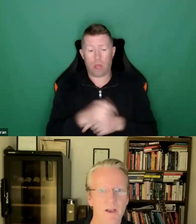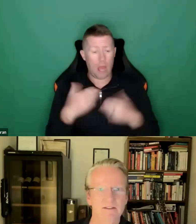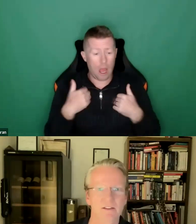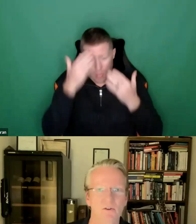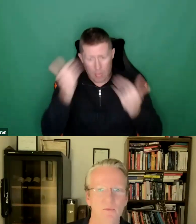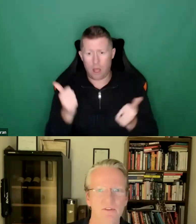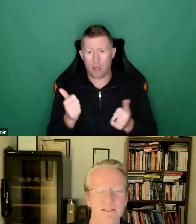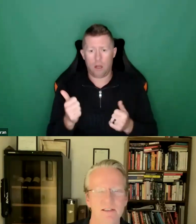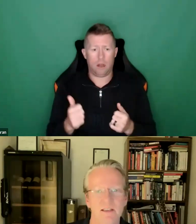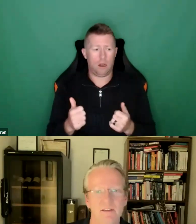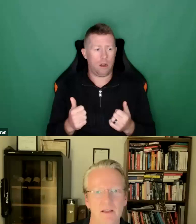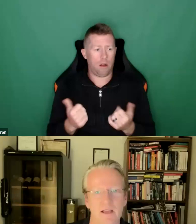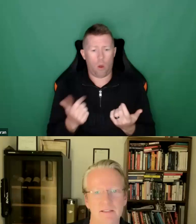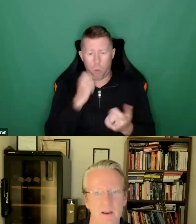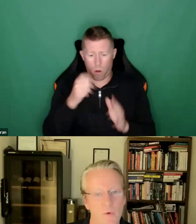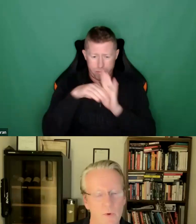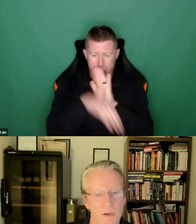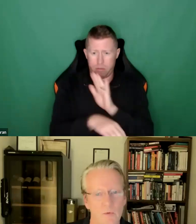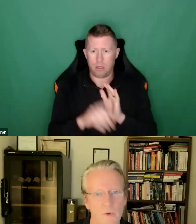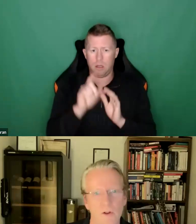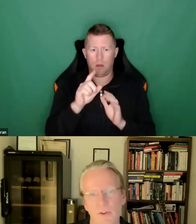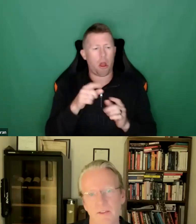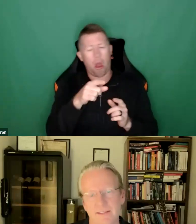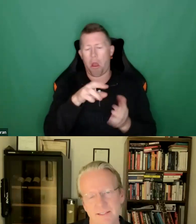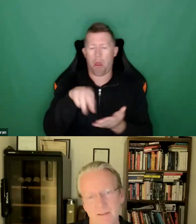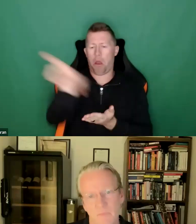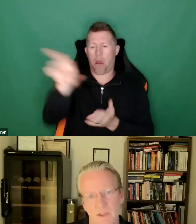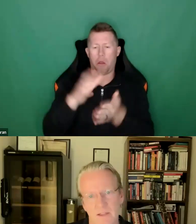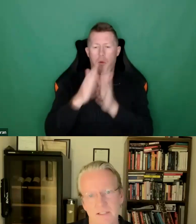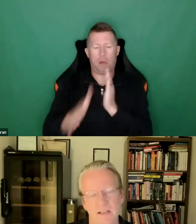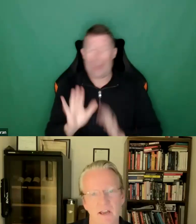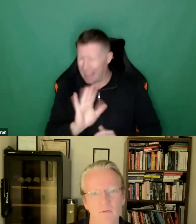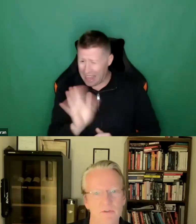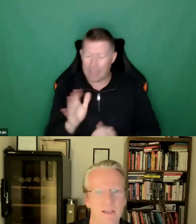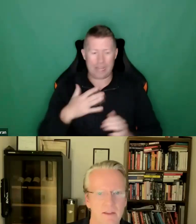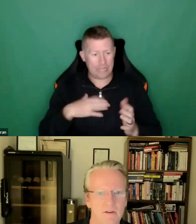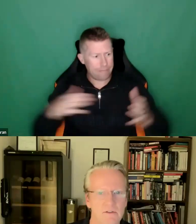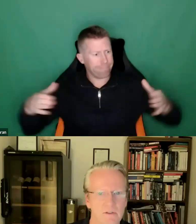that school is a place where you just learn knowledge and skills and then if you have any